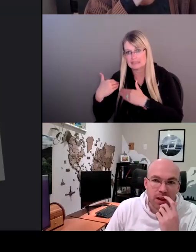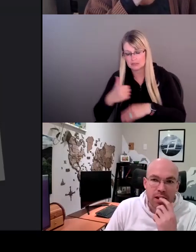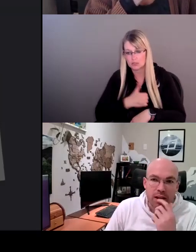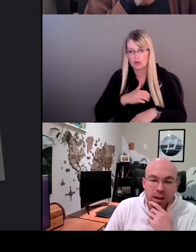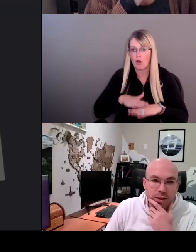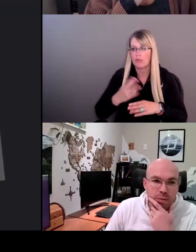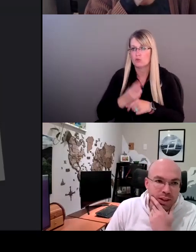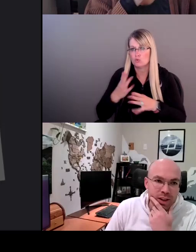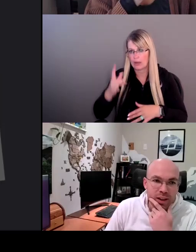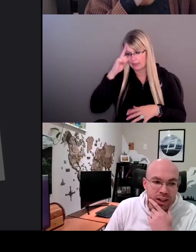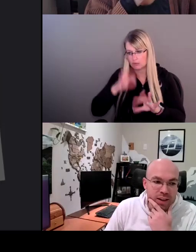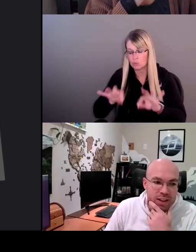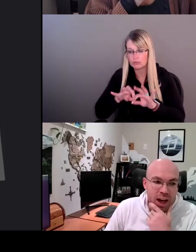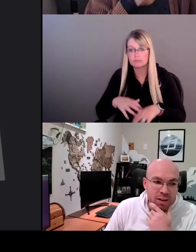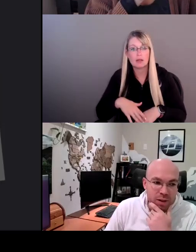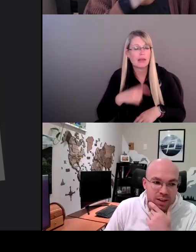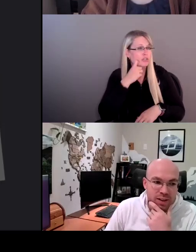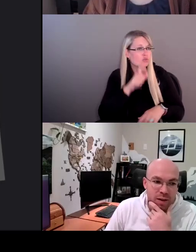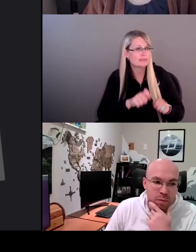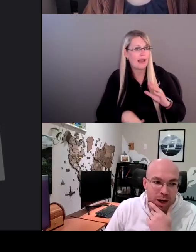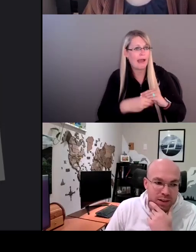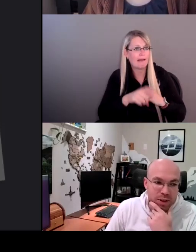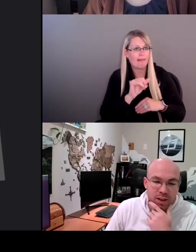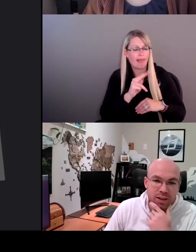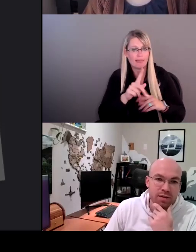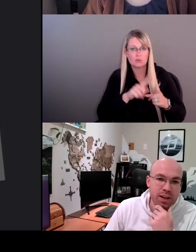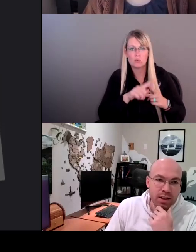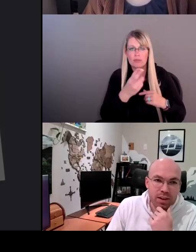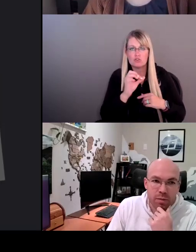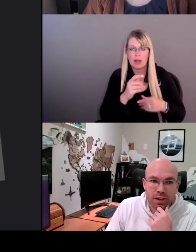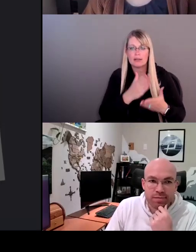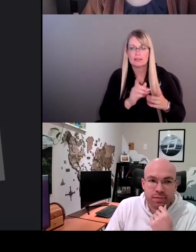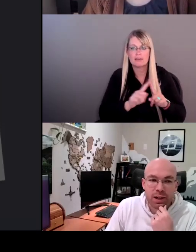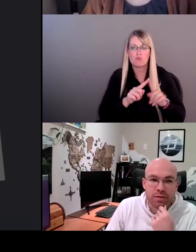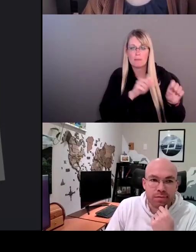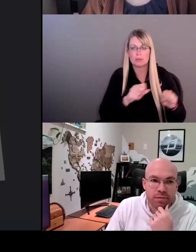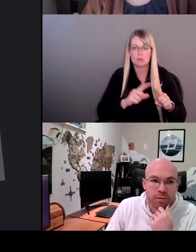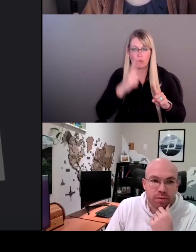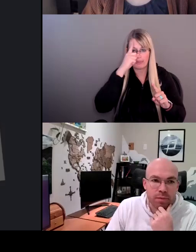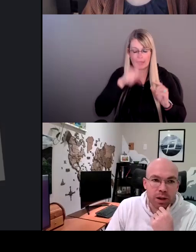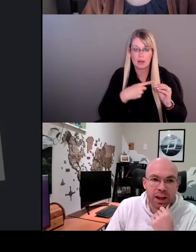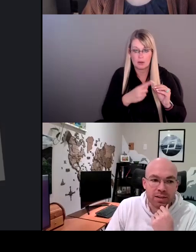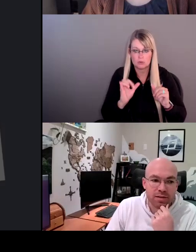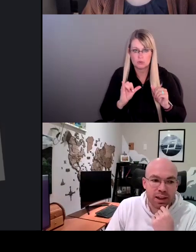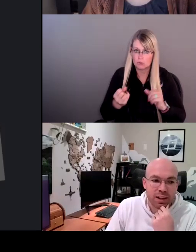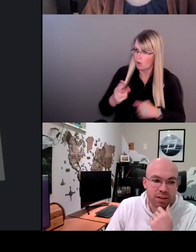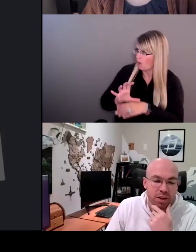Jay: I put a link in the chat with some possibilities of things to think about. Trying